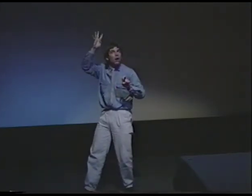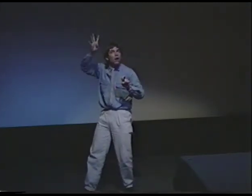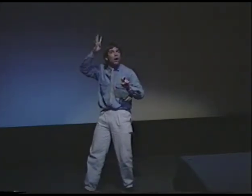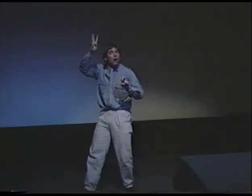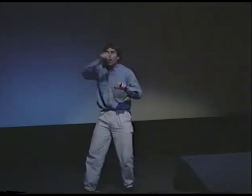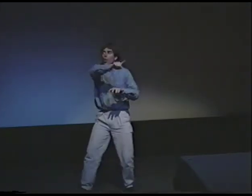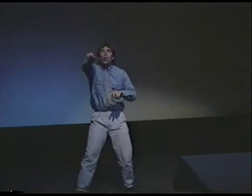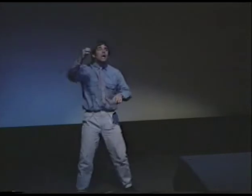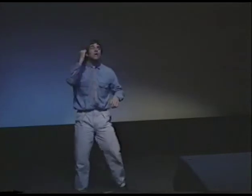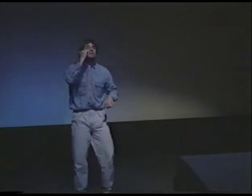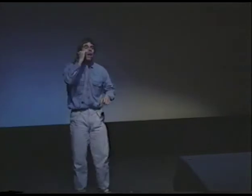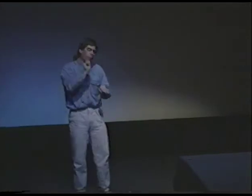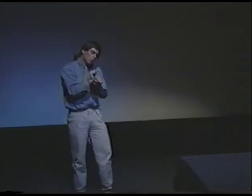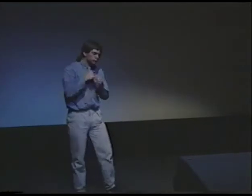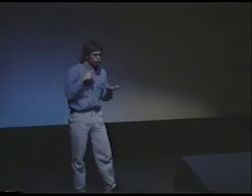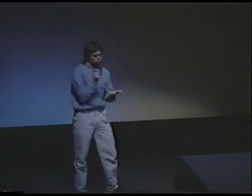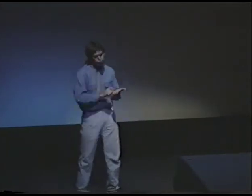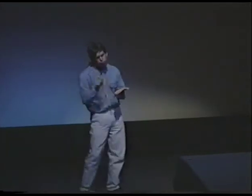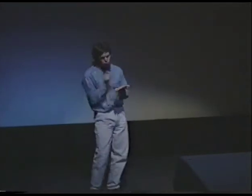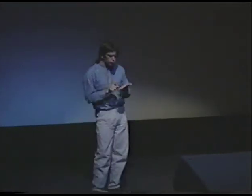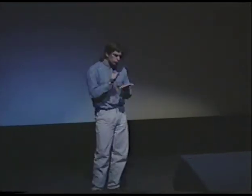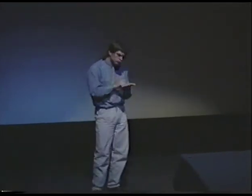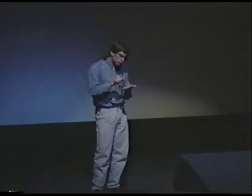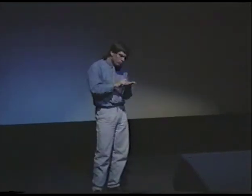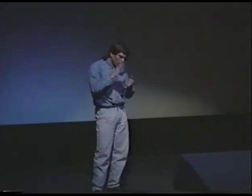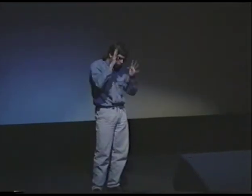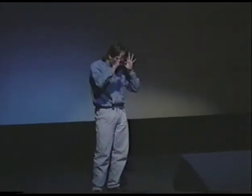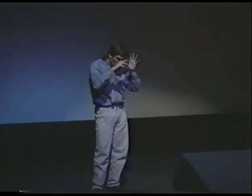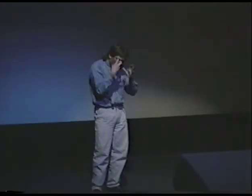And, while you're looking at that stuff that's experiencing the right side.